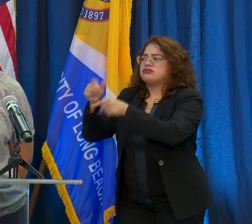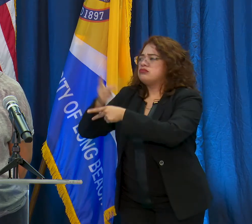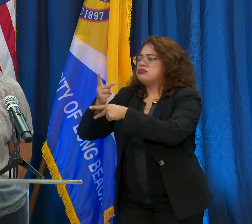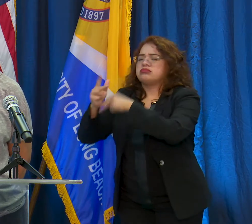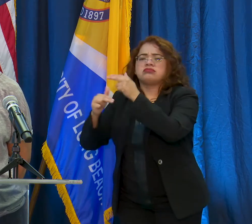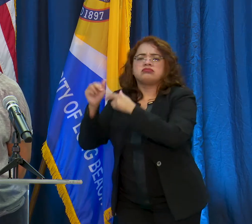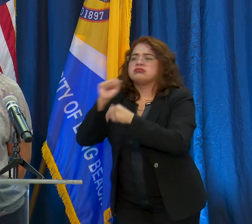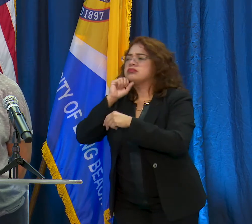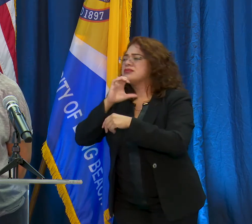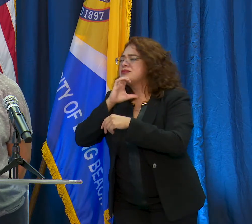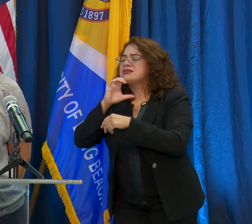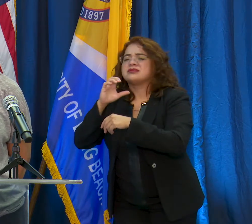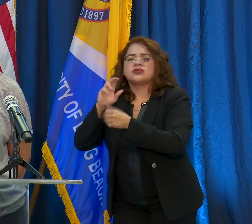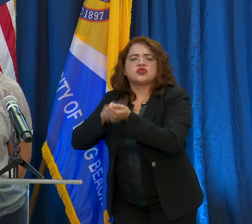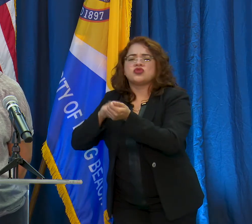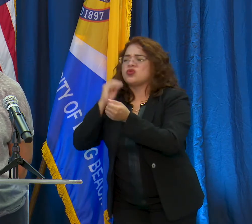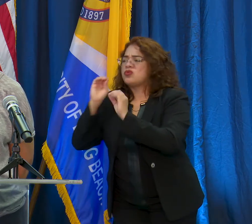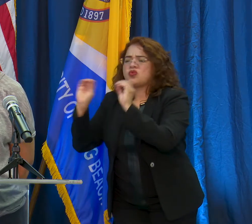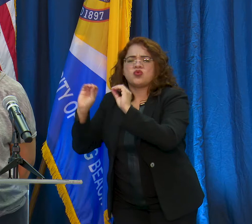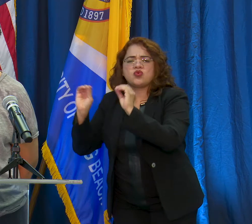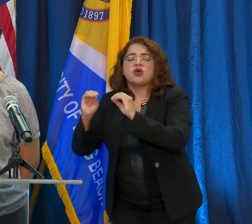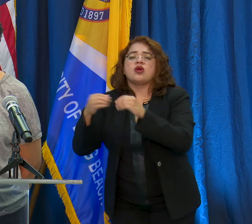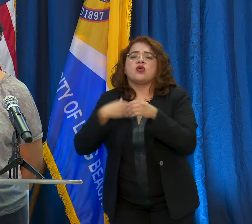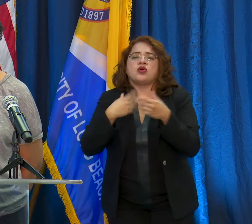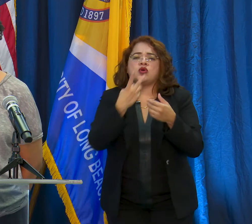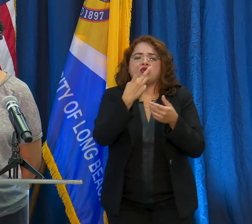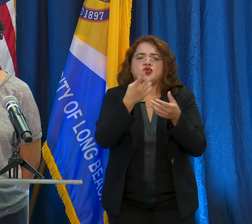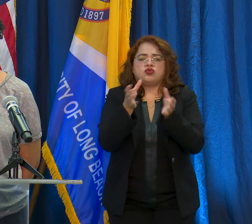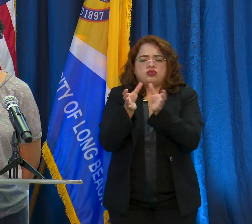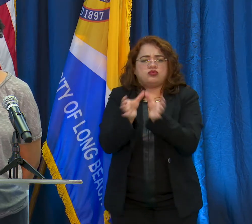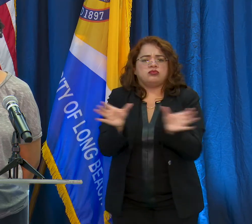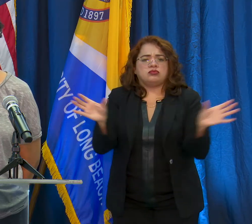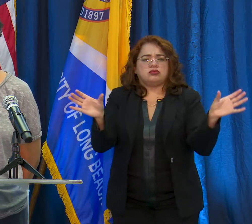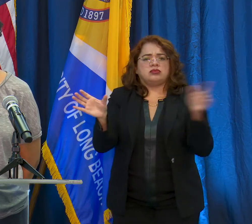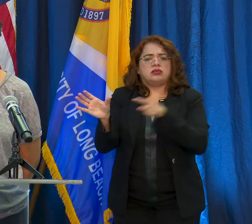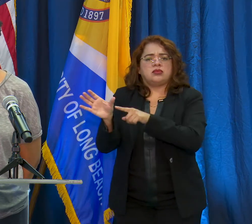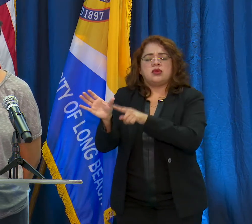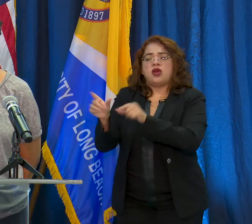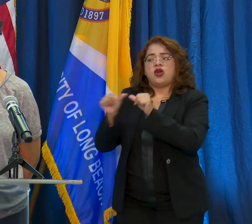basically we we split up those people who are in long-term care facilities